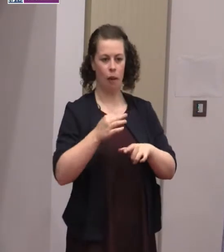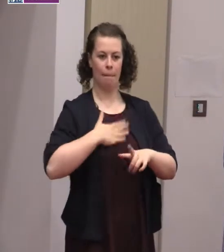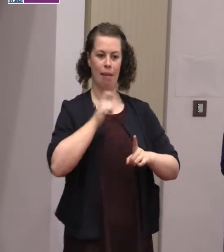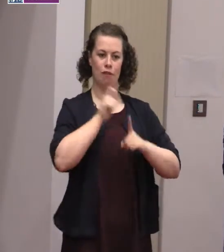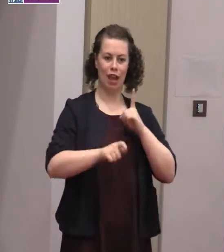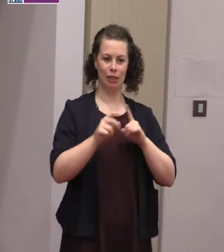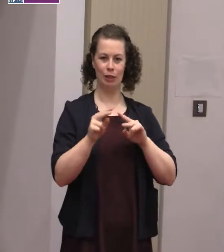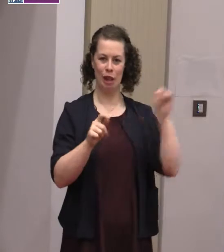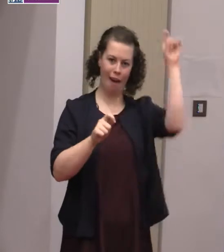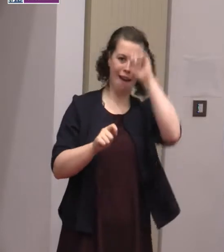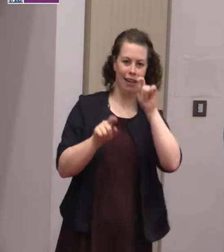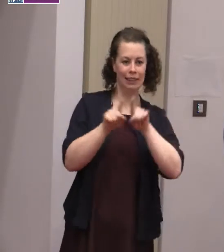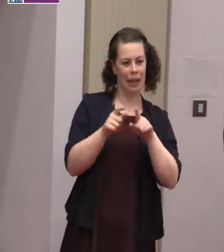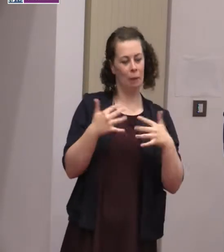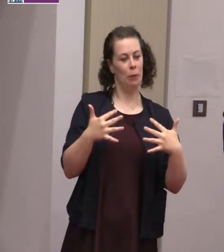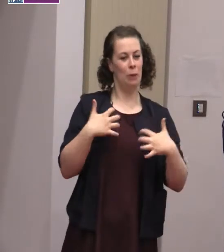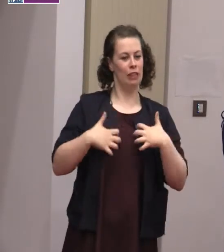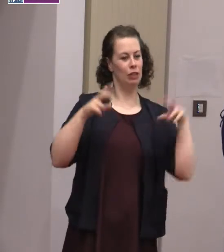and professional aspects.